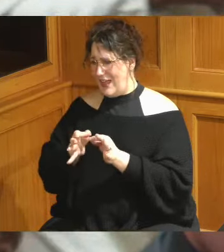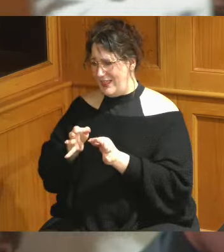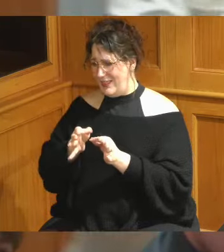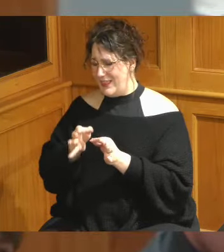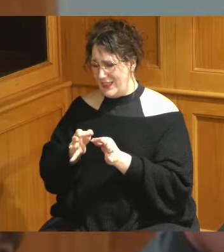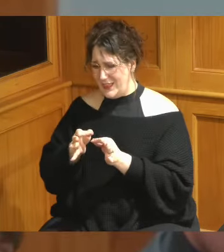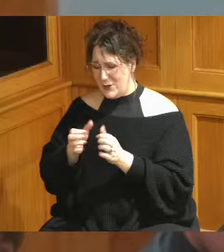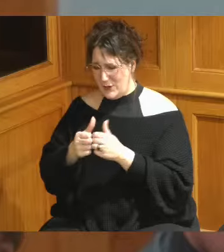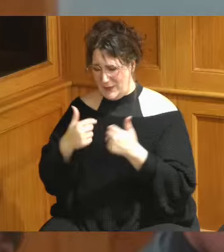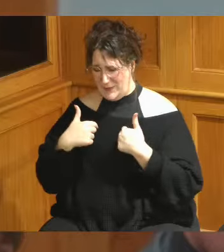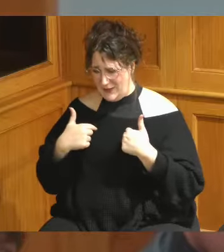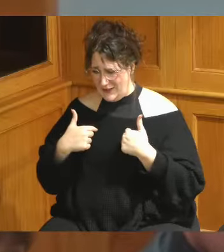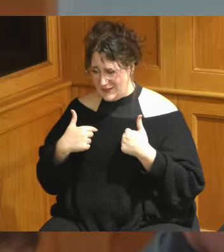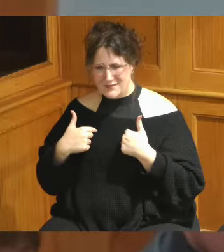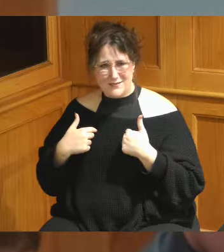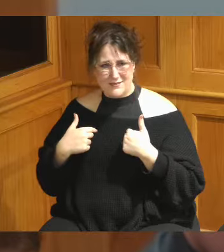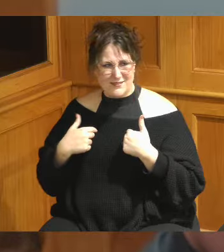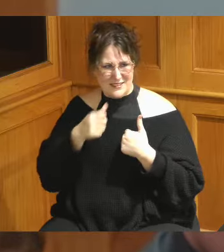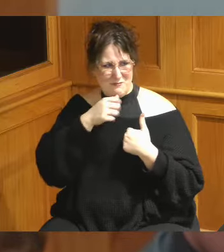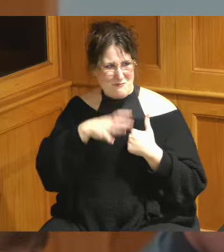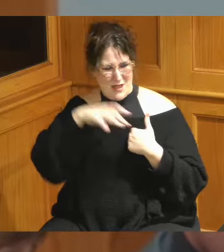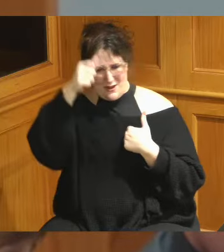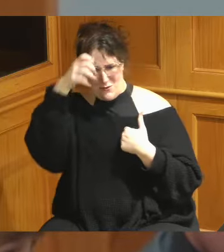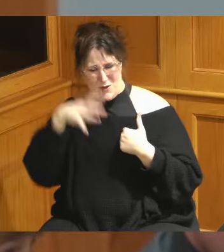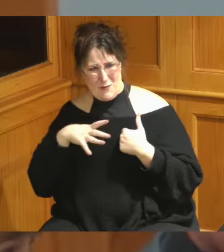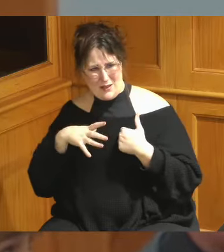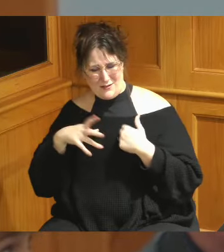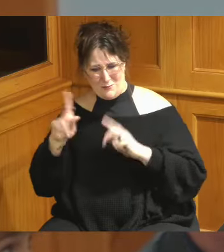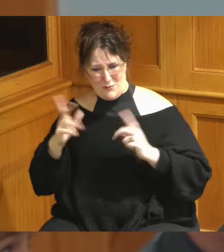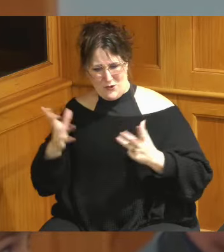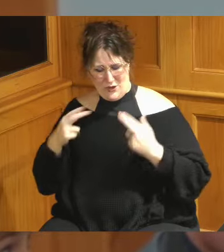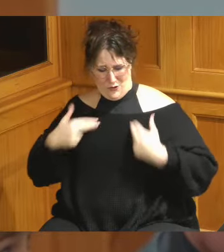the men and women you see in uniform here were the ones behind me that supported me every day,